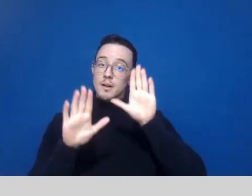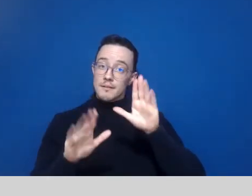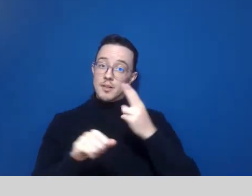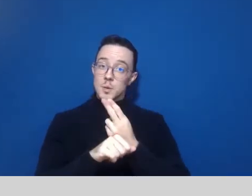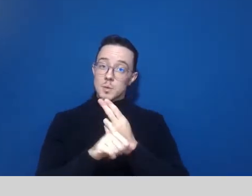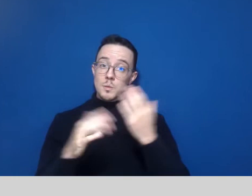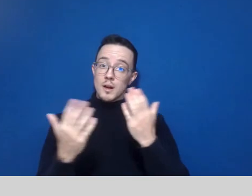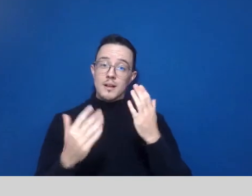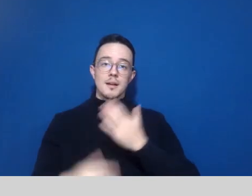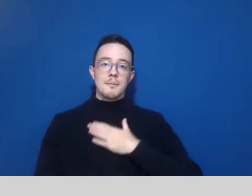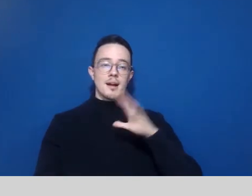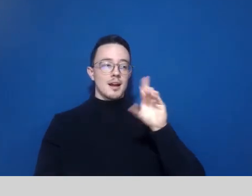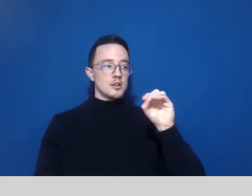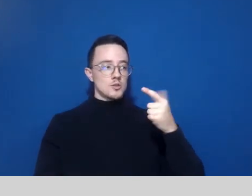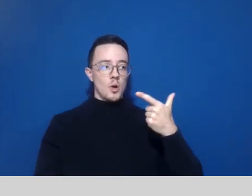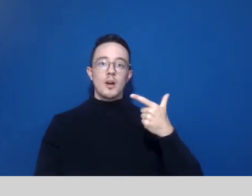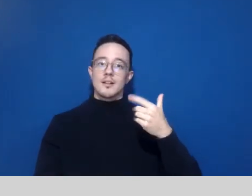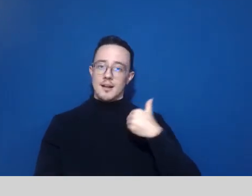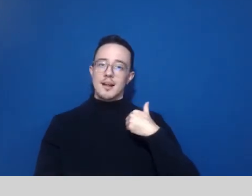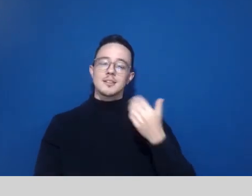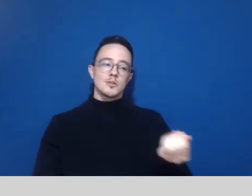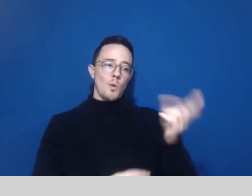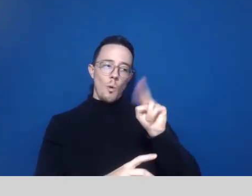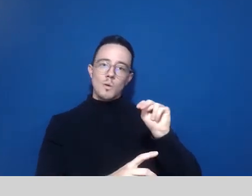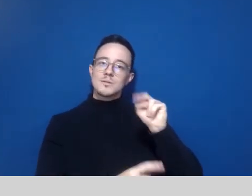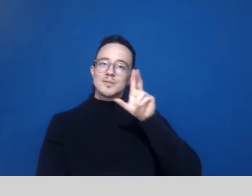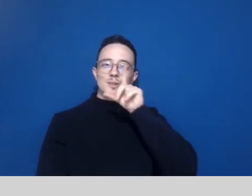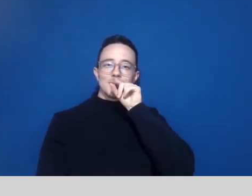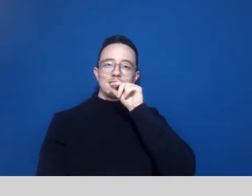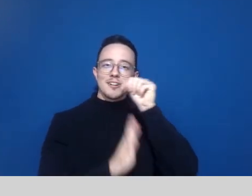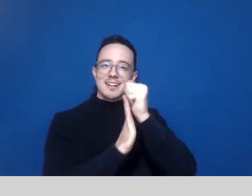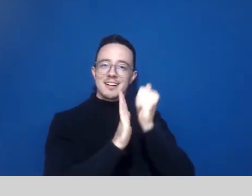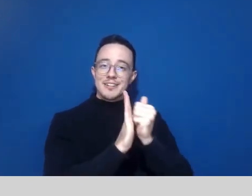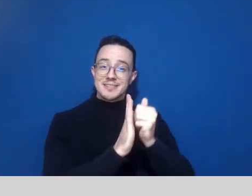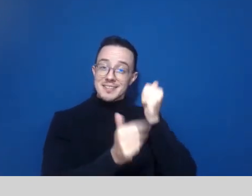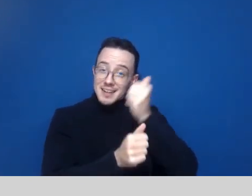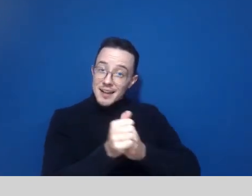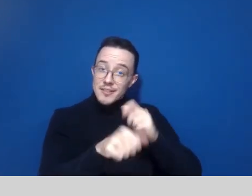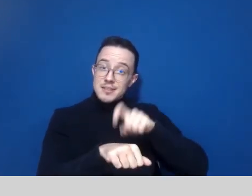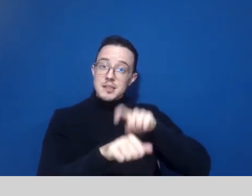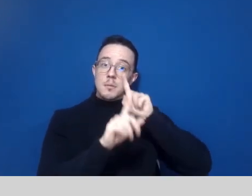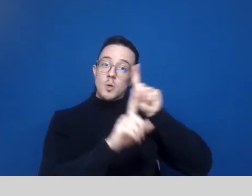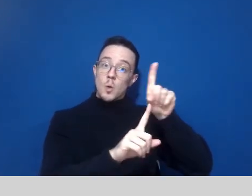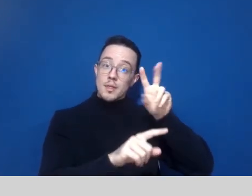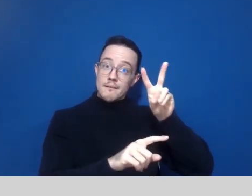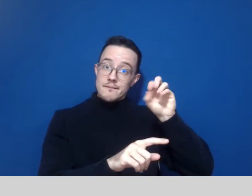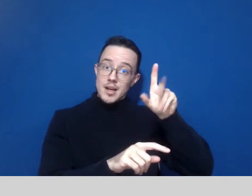So my dog, Cleo, has a Twitter account. And every time she goes to the vet, she tweets a selfie,